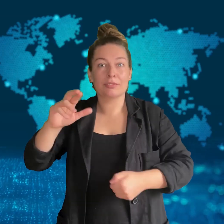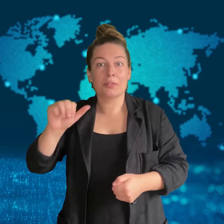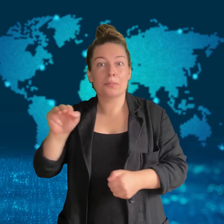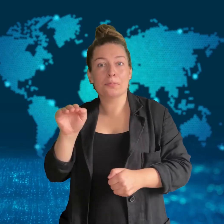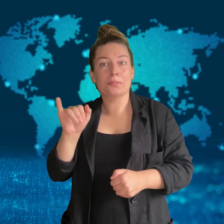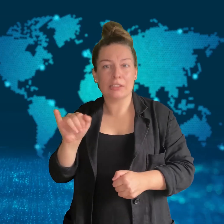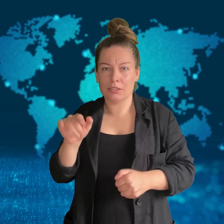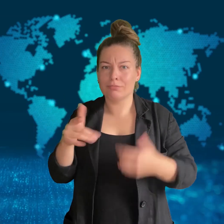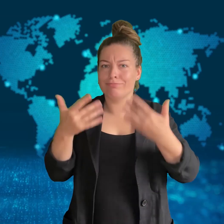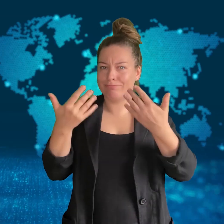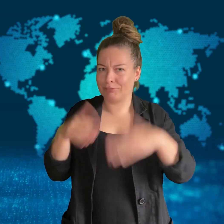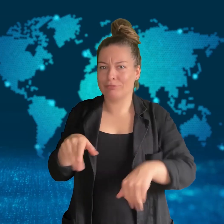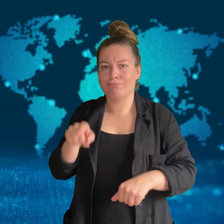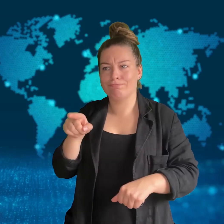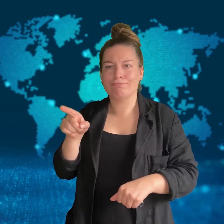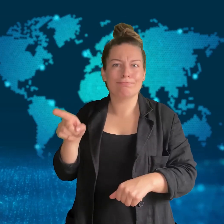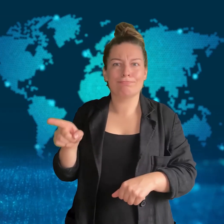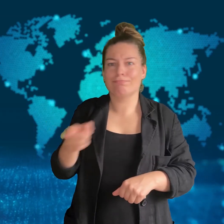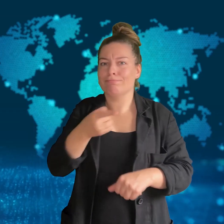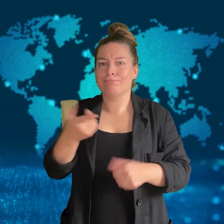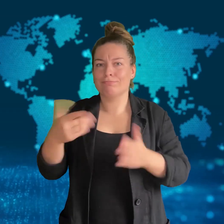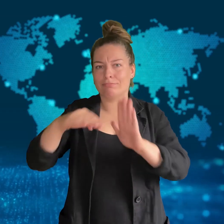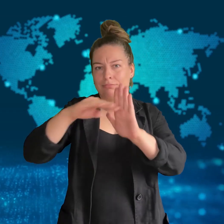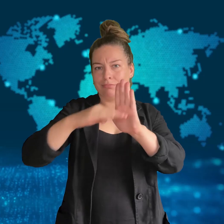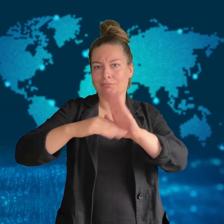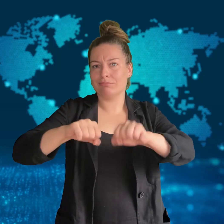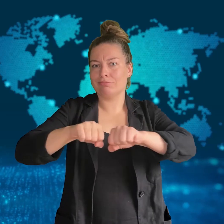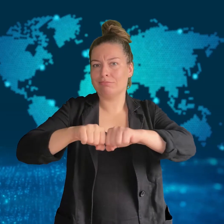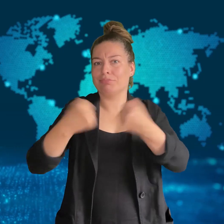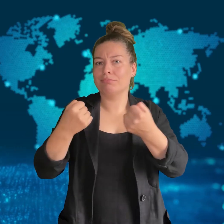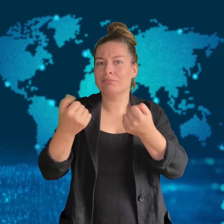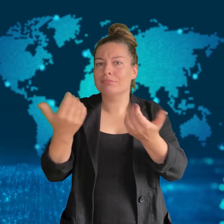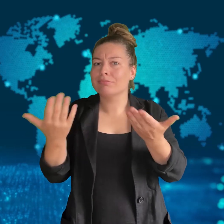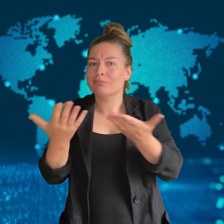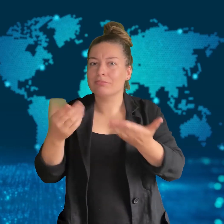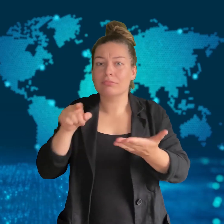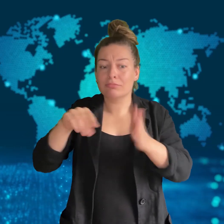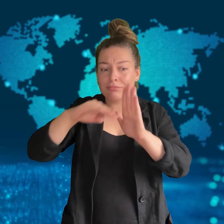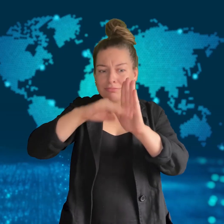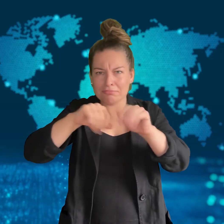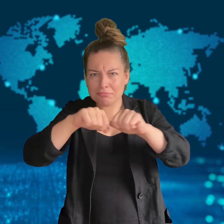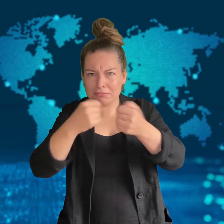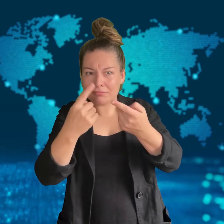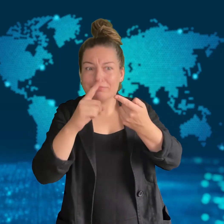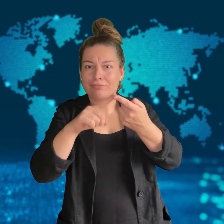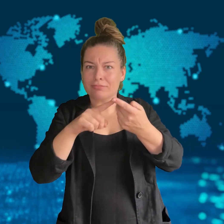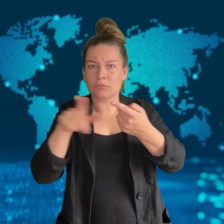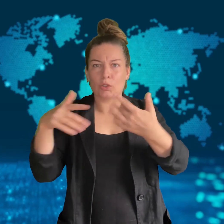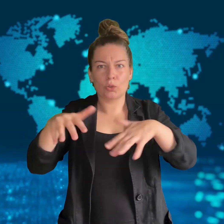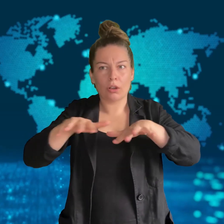"propaganda against the system"